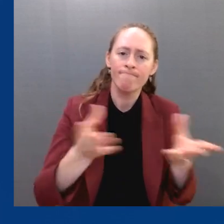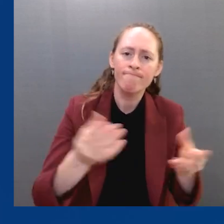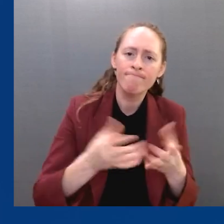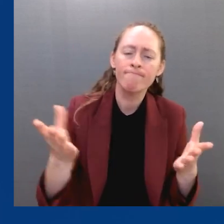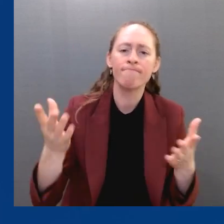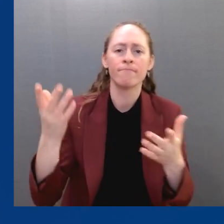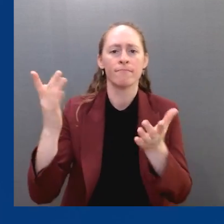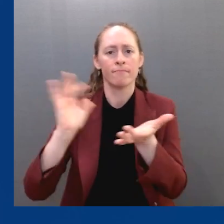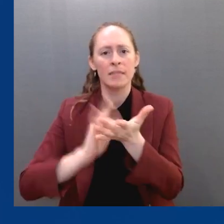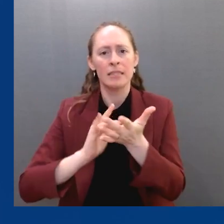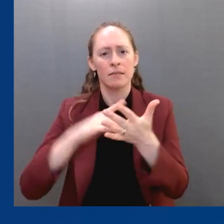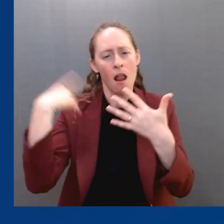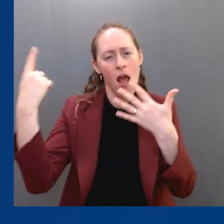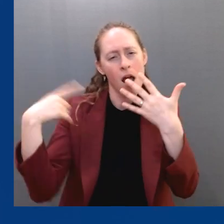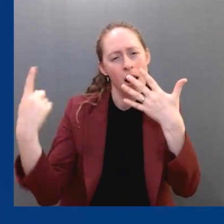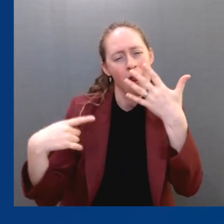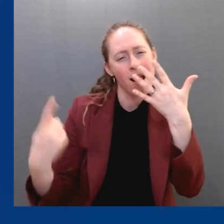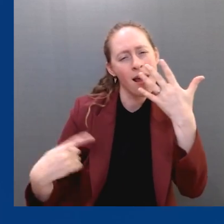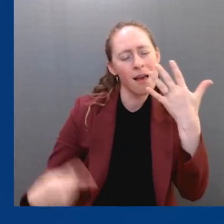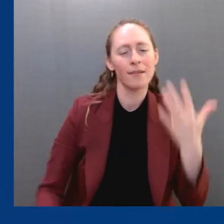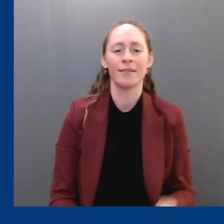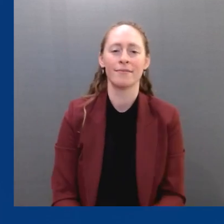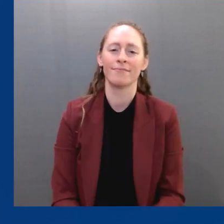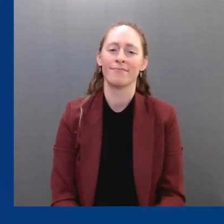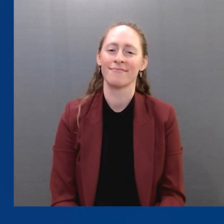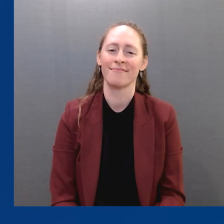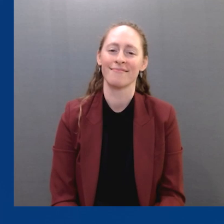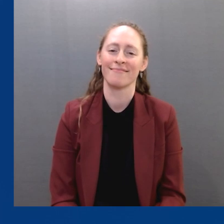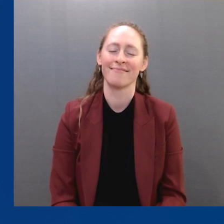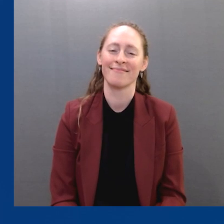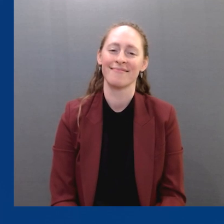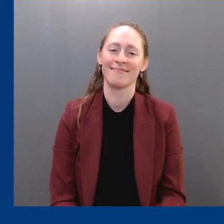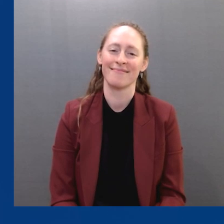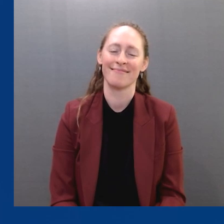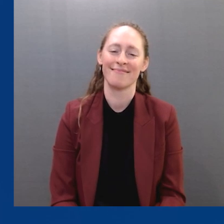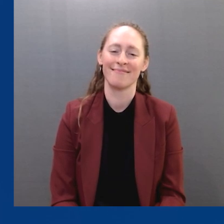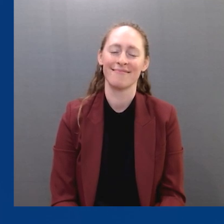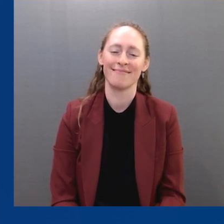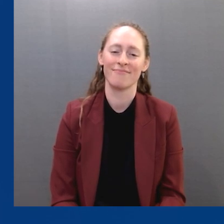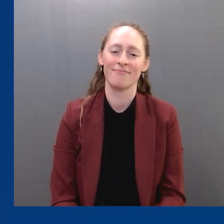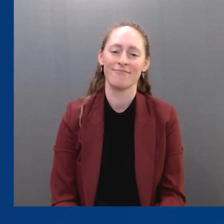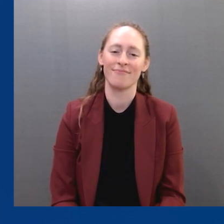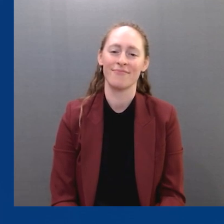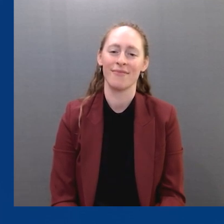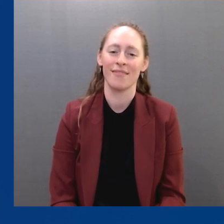But let me make another really important point. We are experiencing about 300 to 350 deaths a day.